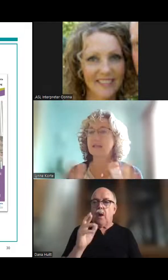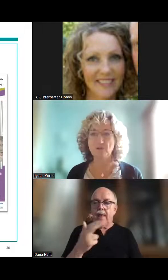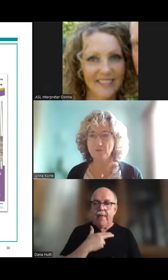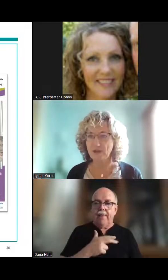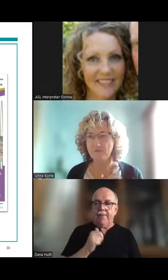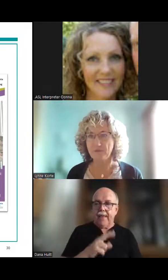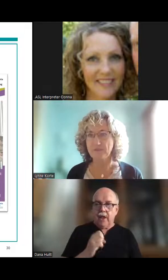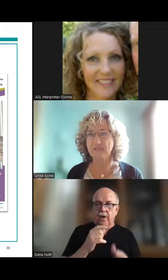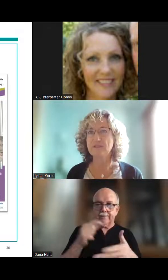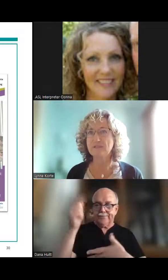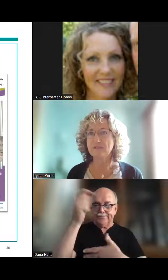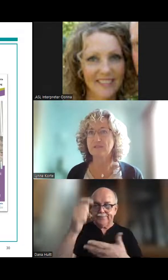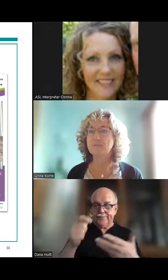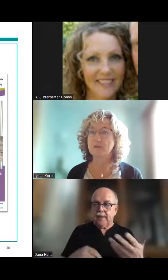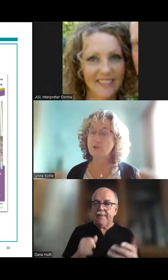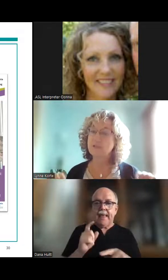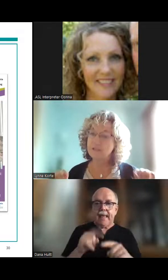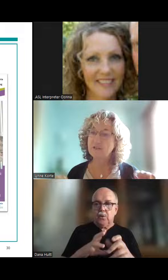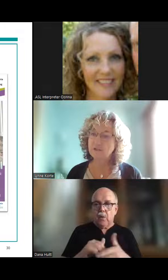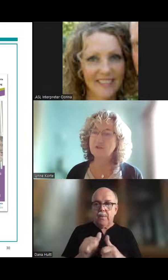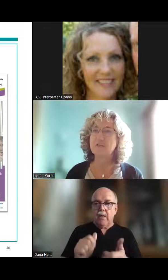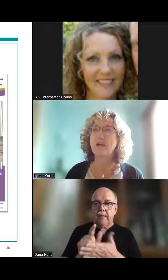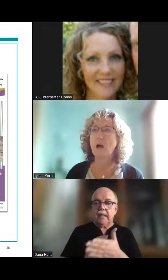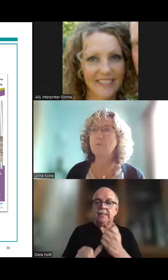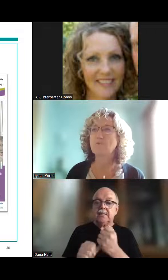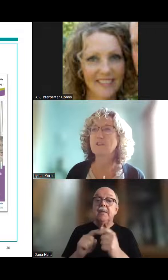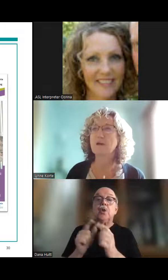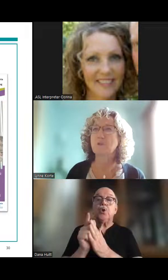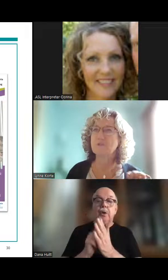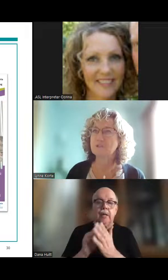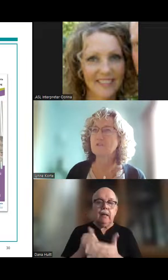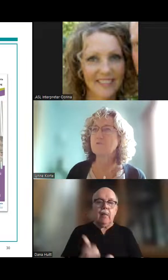Spanish. Maybe, Christine, if you could just give us a quick update